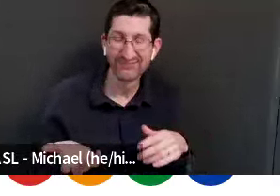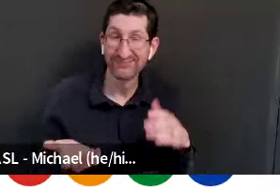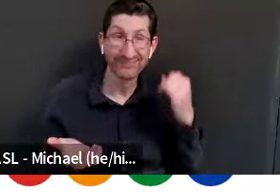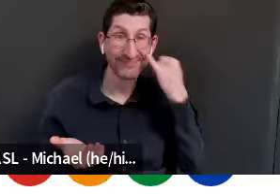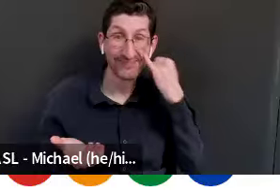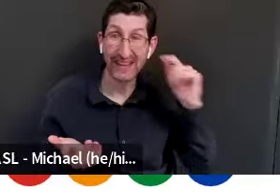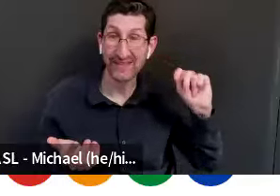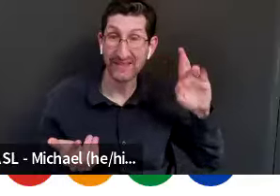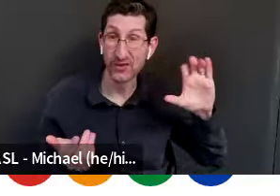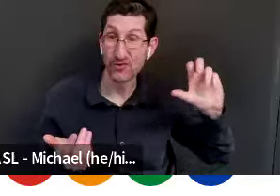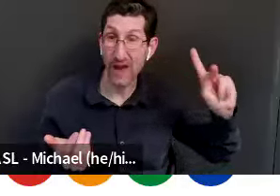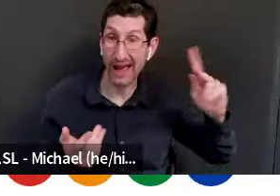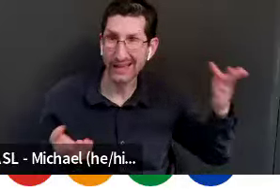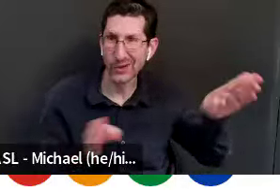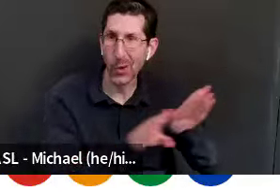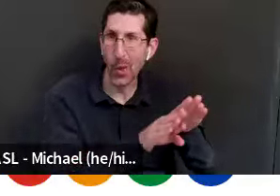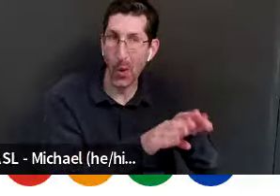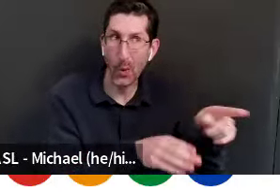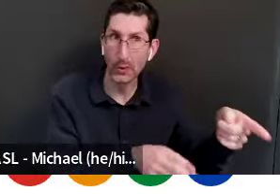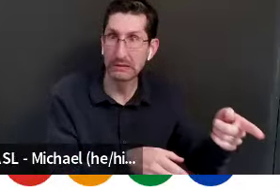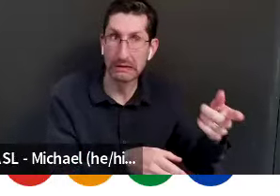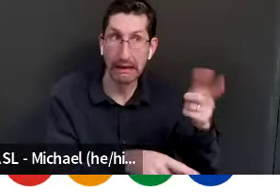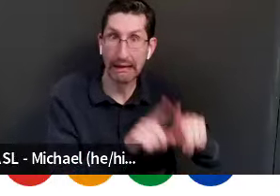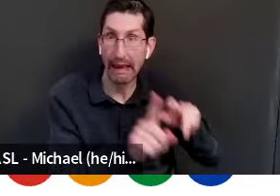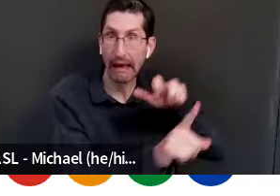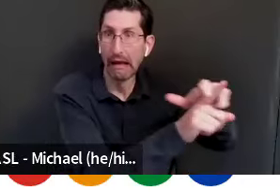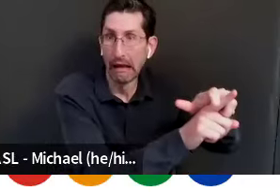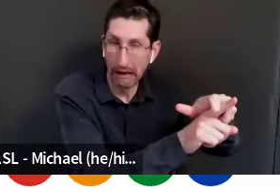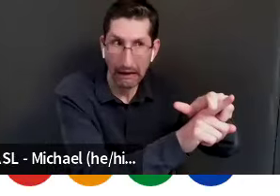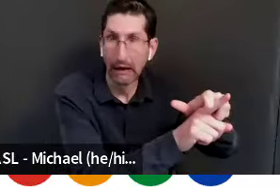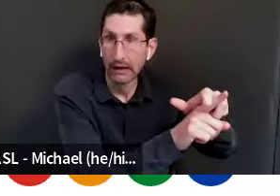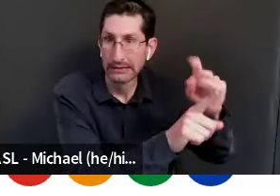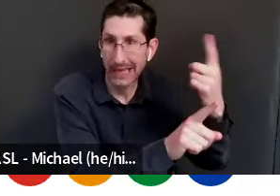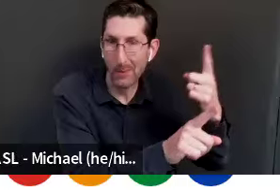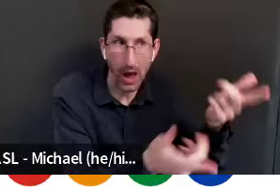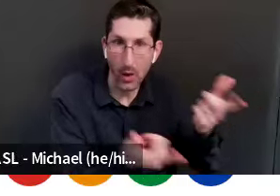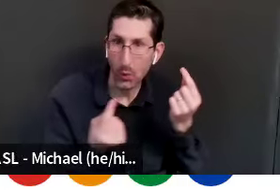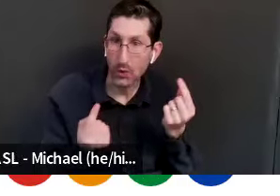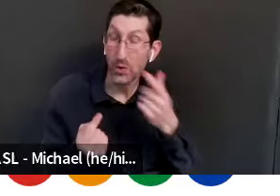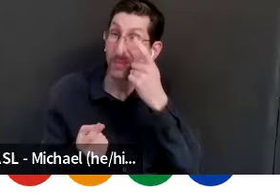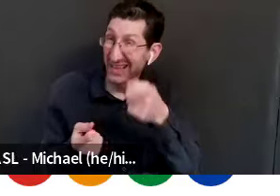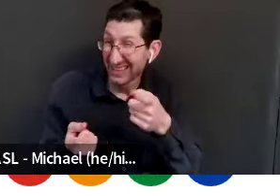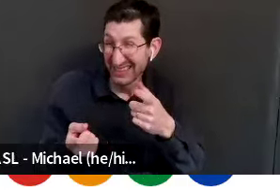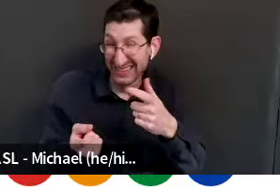I DON'T WANT TO... YOU KNOW, AFTER TRAC MAY BE CLOSED OR WHATEVER. YOU MAY NOT GET SOMEBODY THERE.